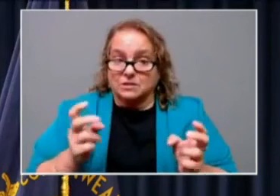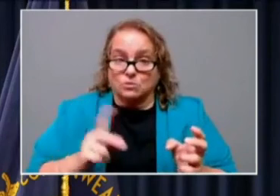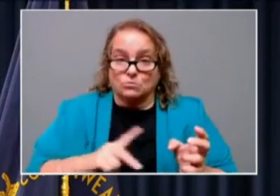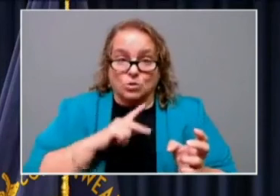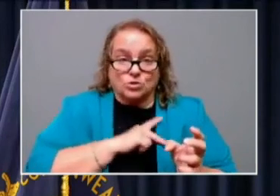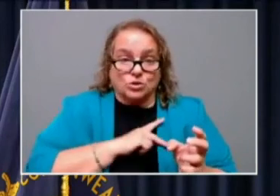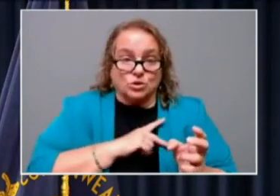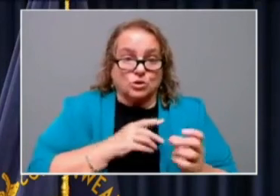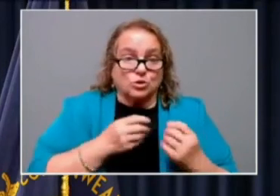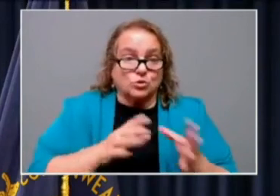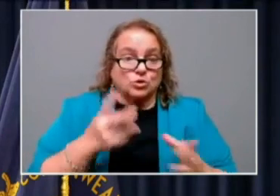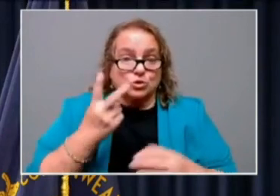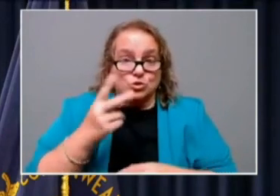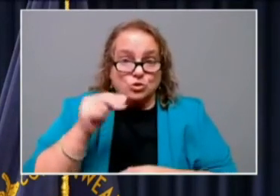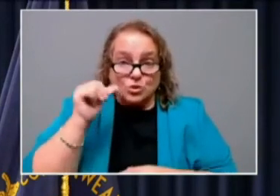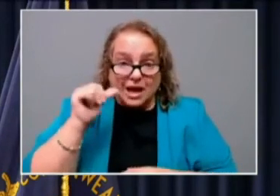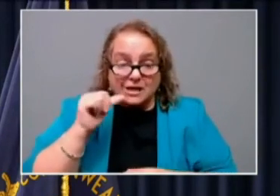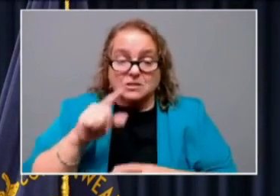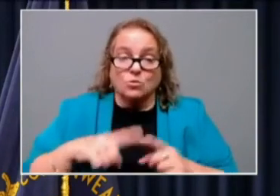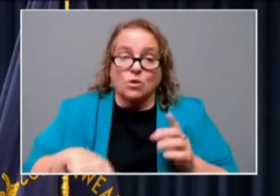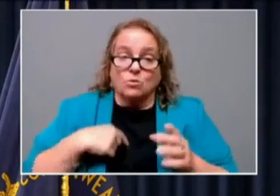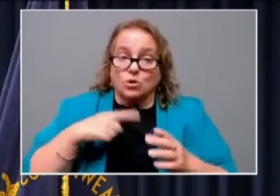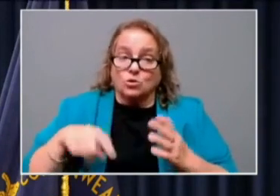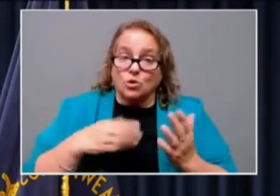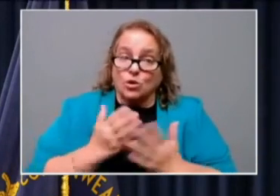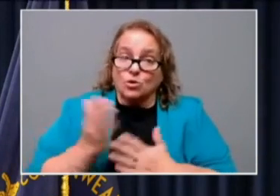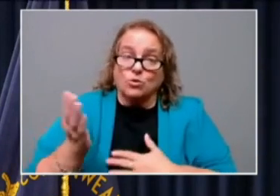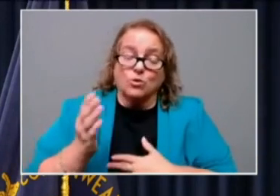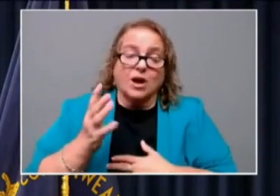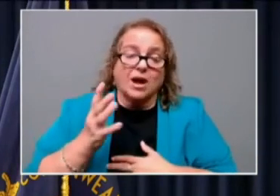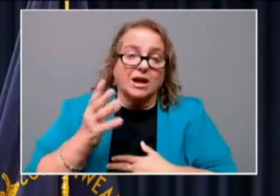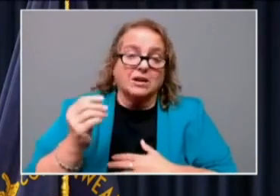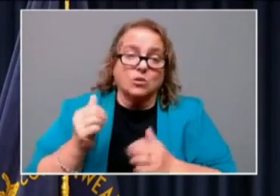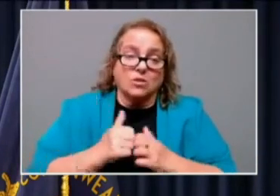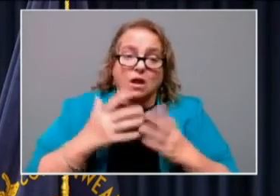we're going through, uh, with, with a lot of sickness and, and even some